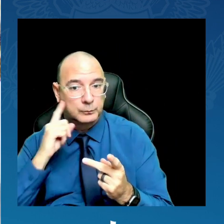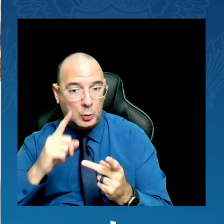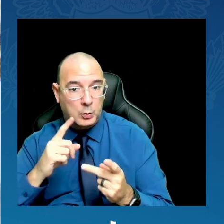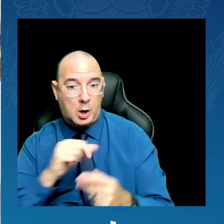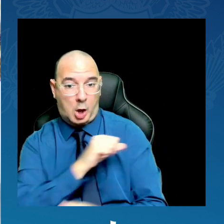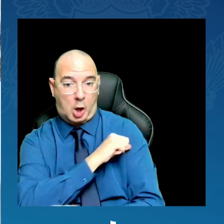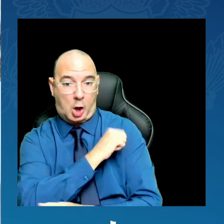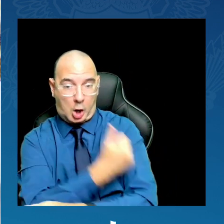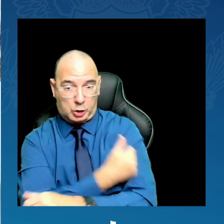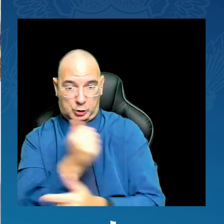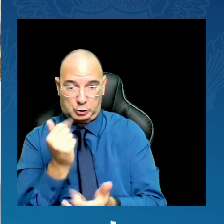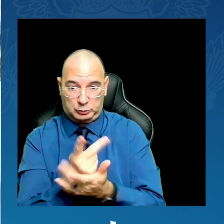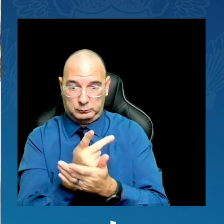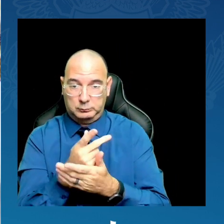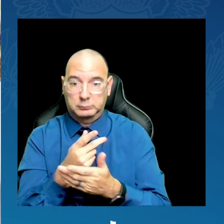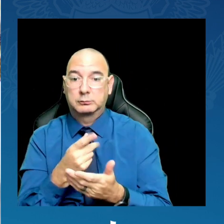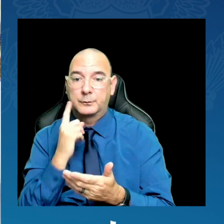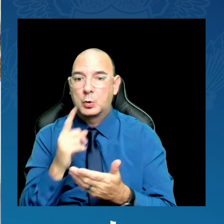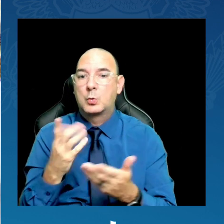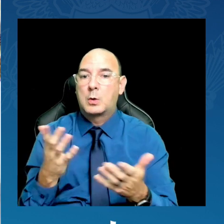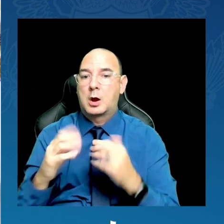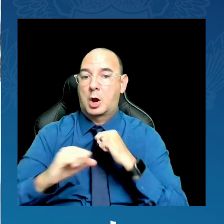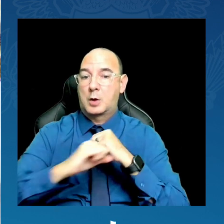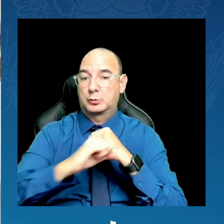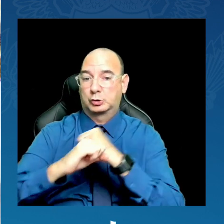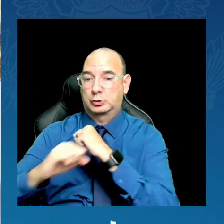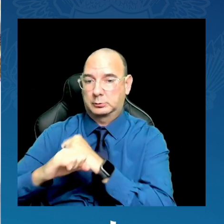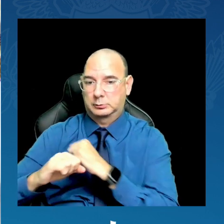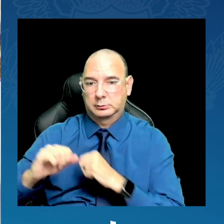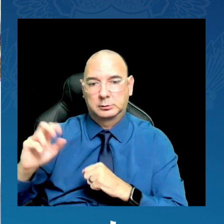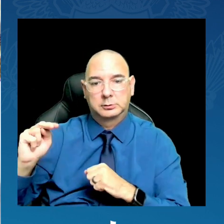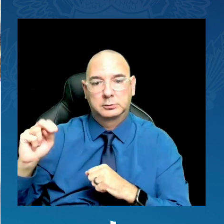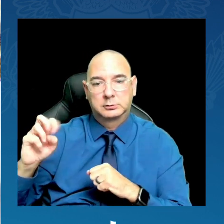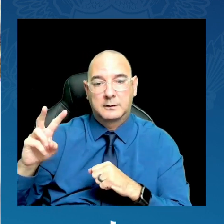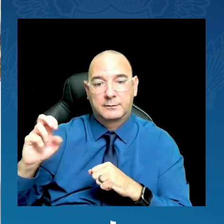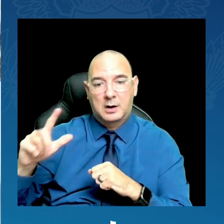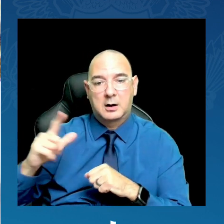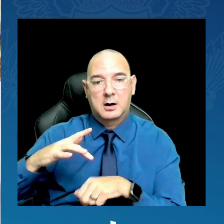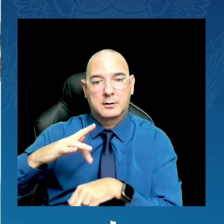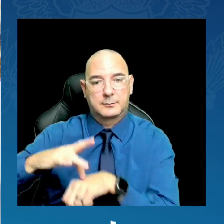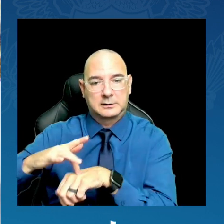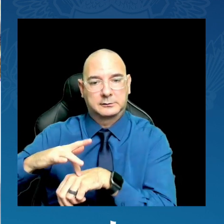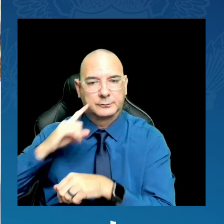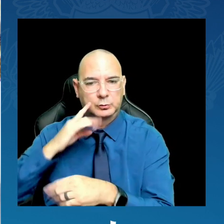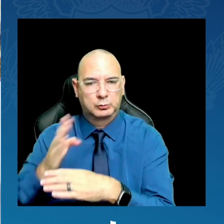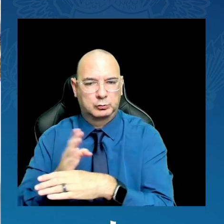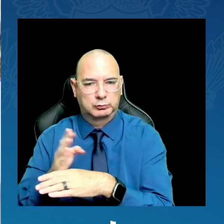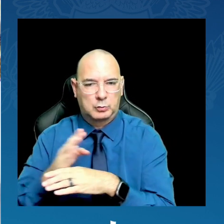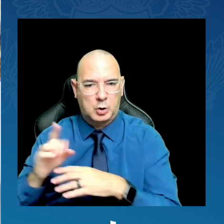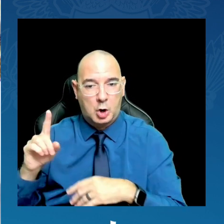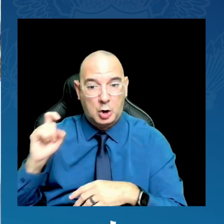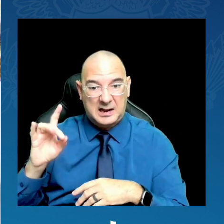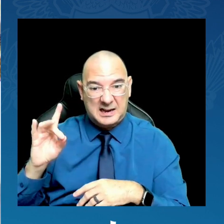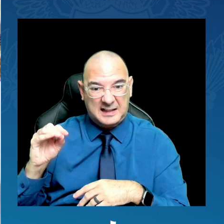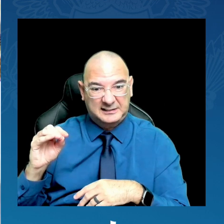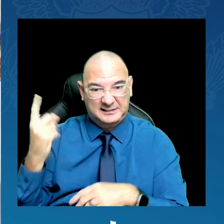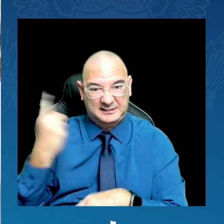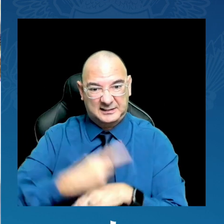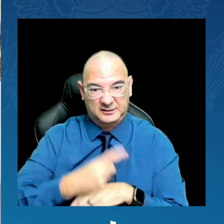space activities within 180 days. And. What I'd ask is that your proposals include